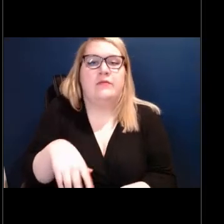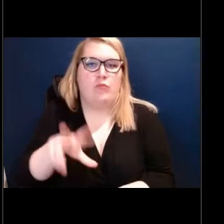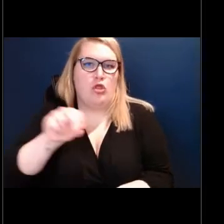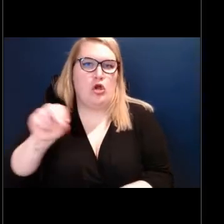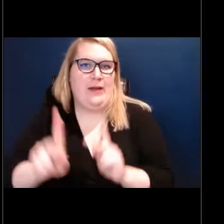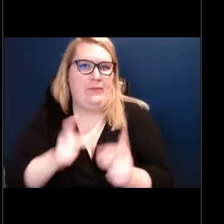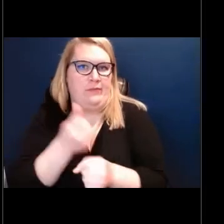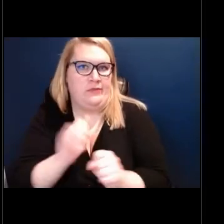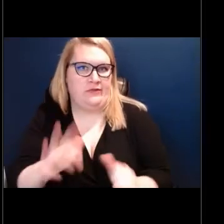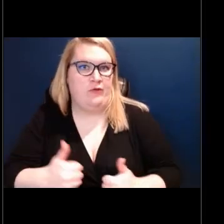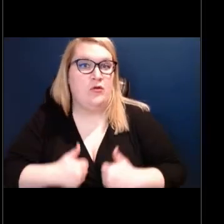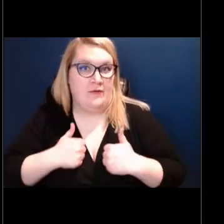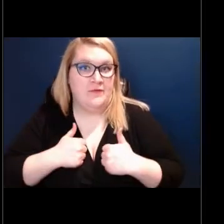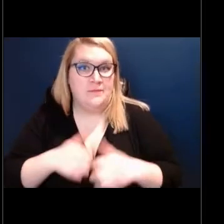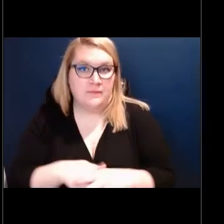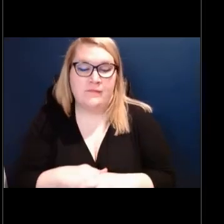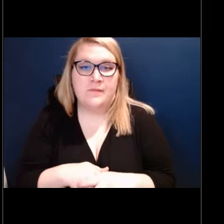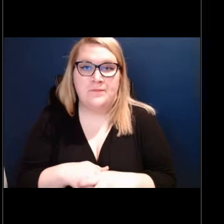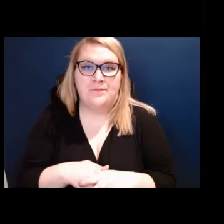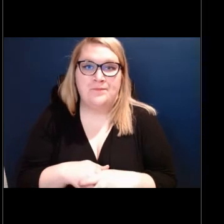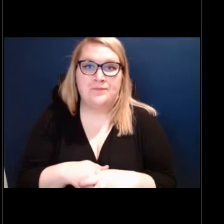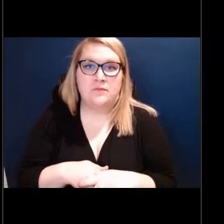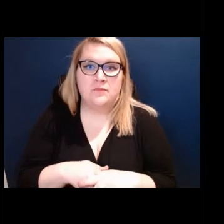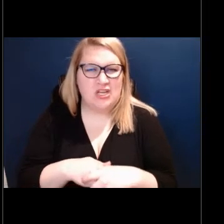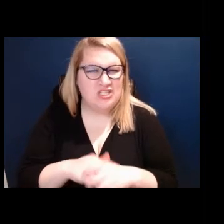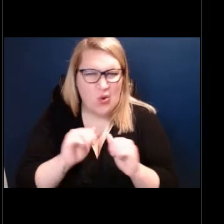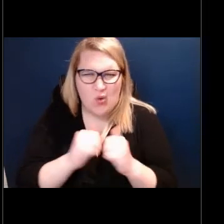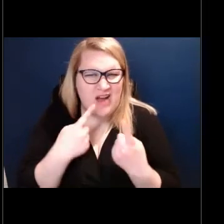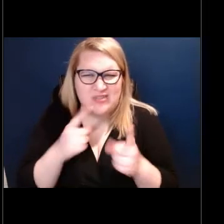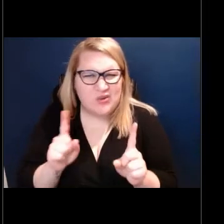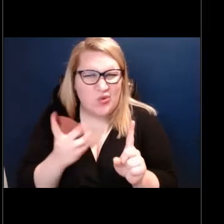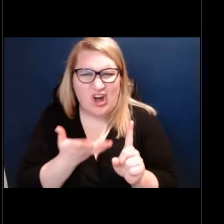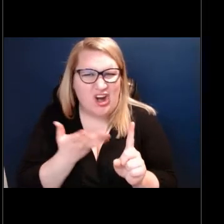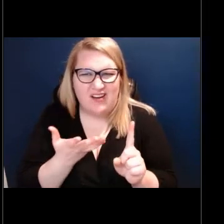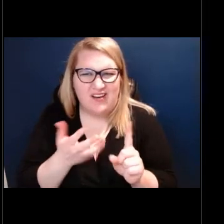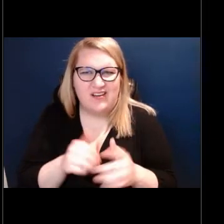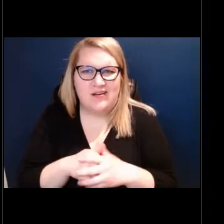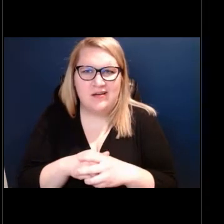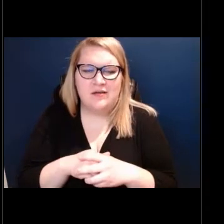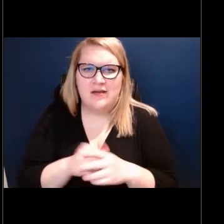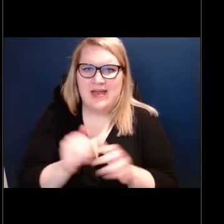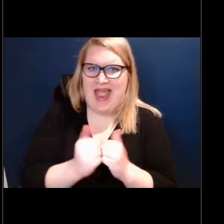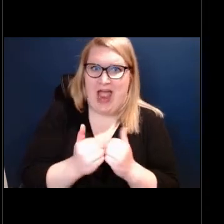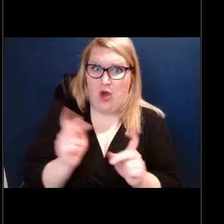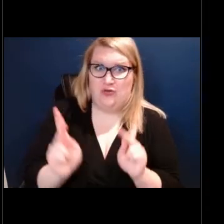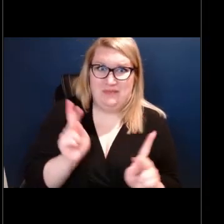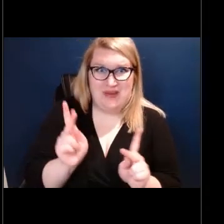So how does this system work and how do the people actually that are in distress get their lives saved?